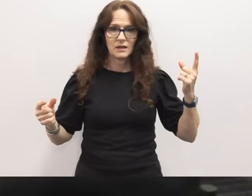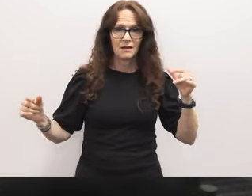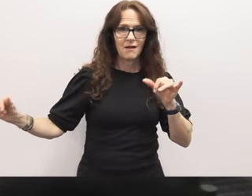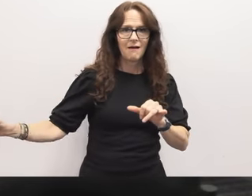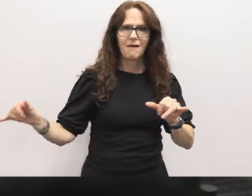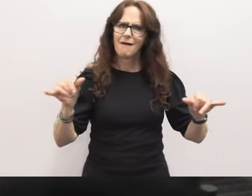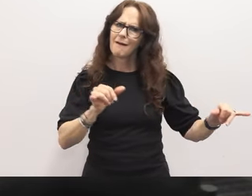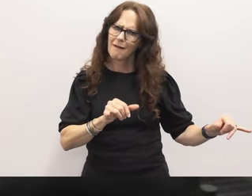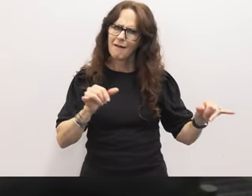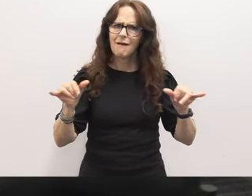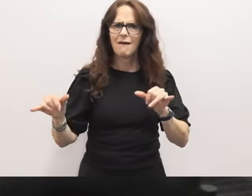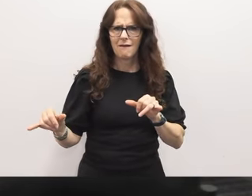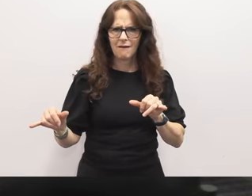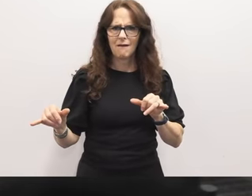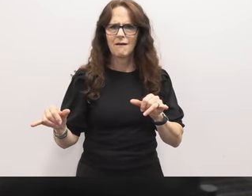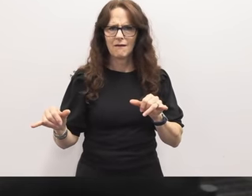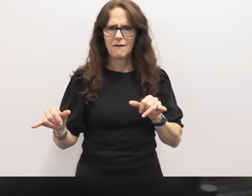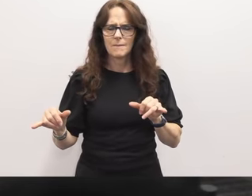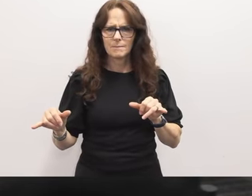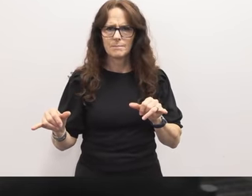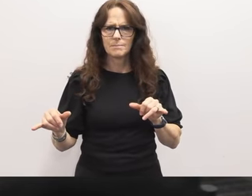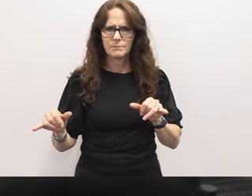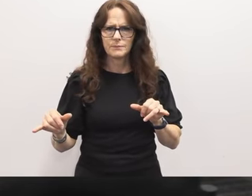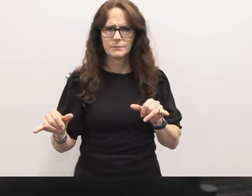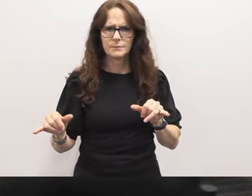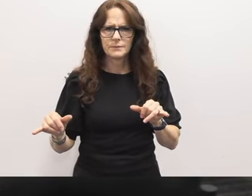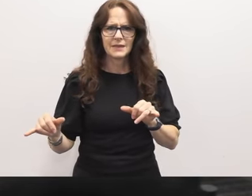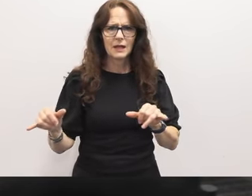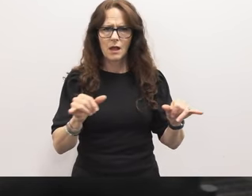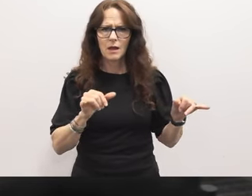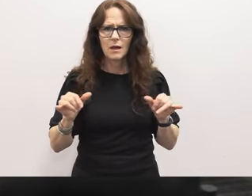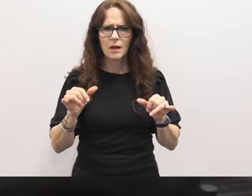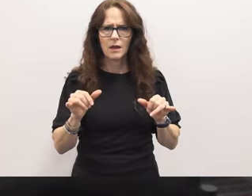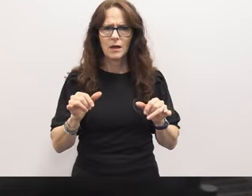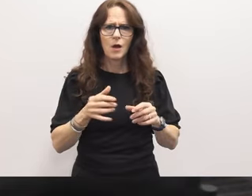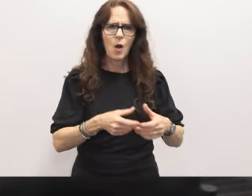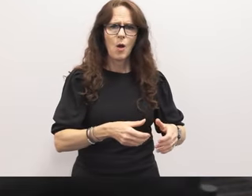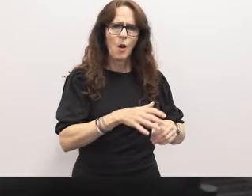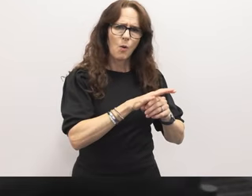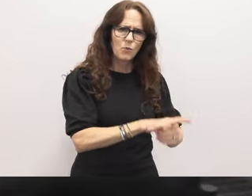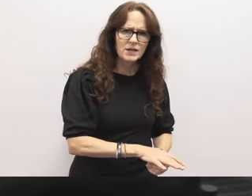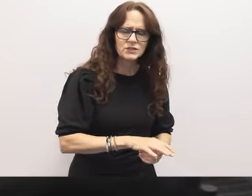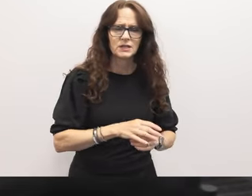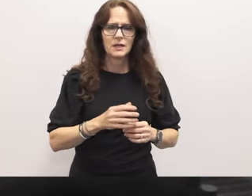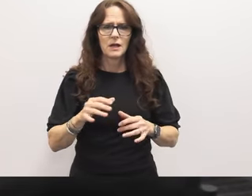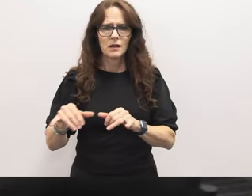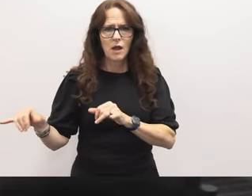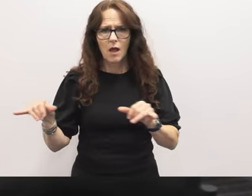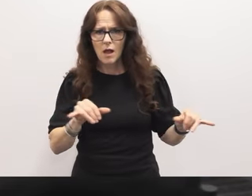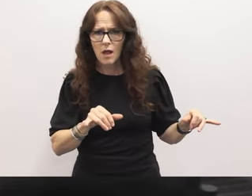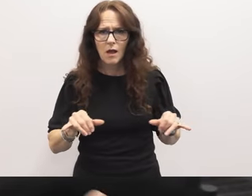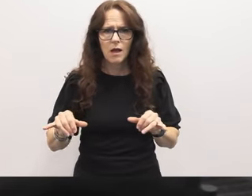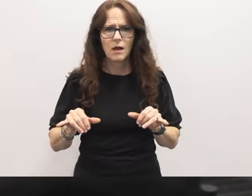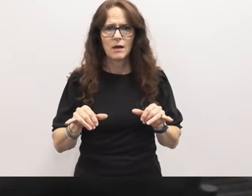between the commonalities of oppression, the commonalities of what we're striving for,